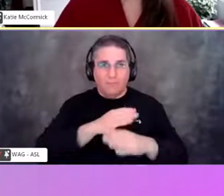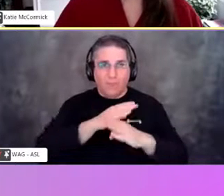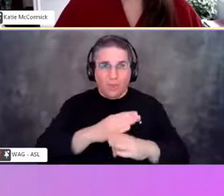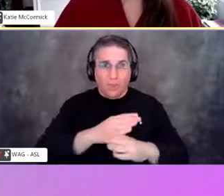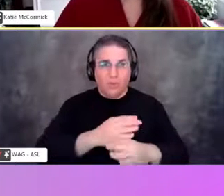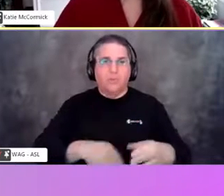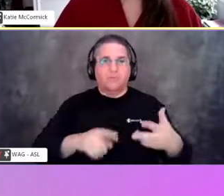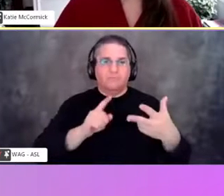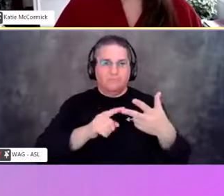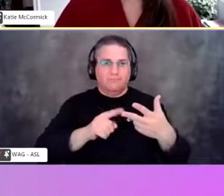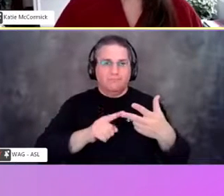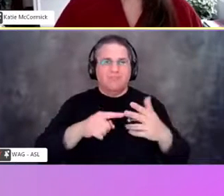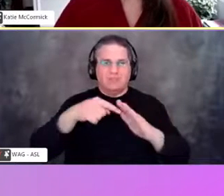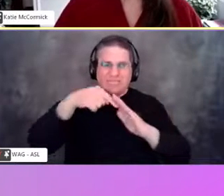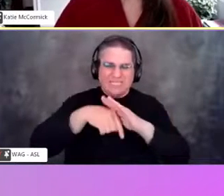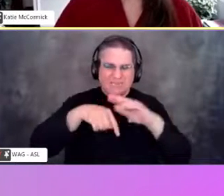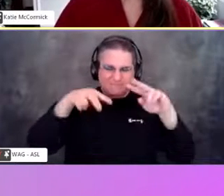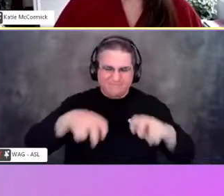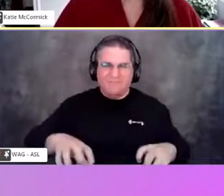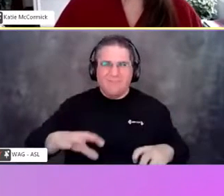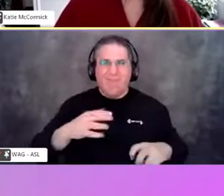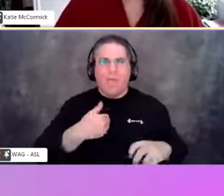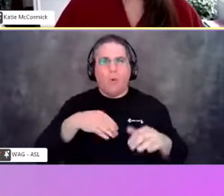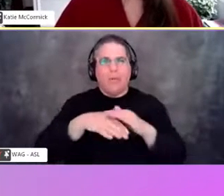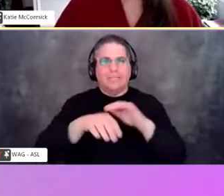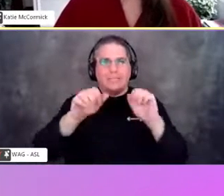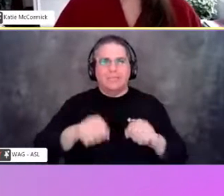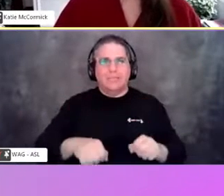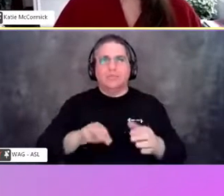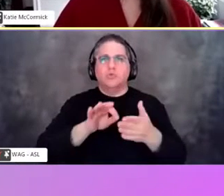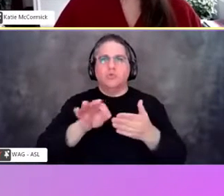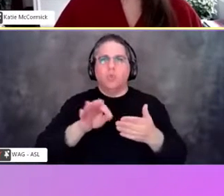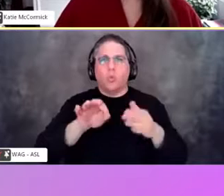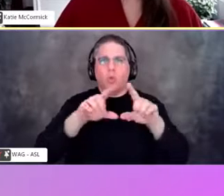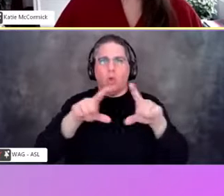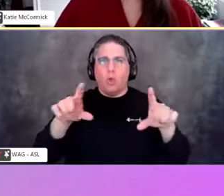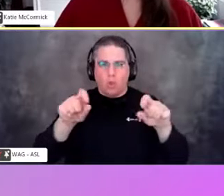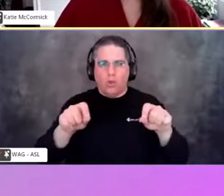of what systems we could talk into to solve these barriers and